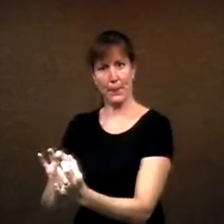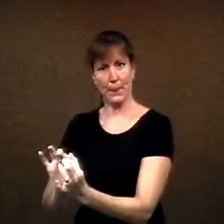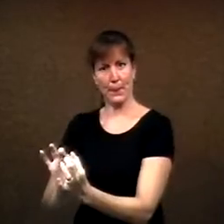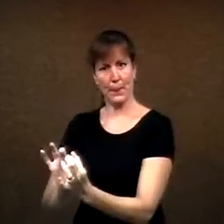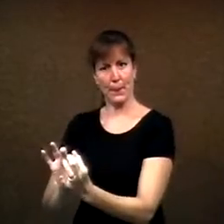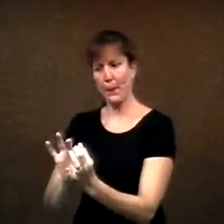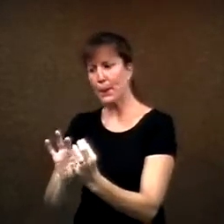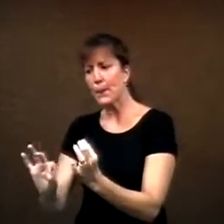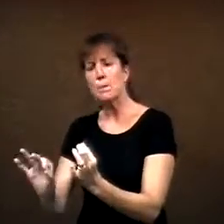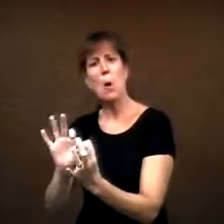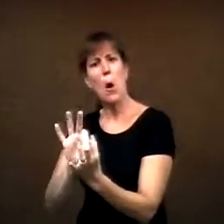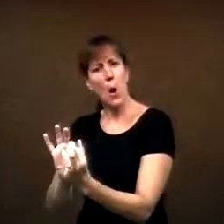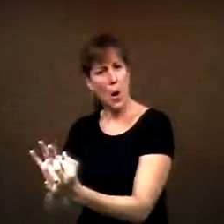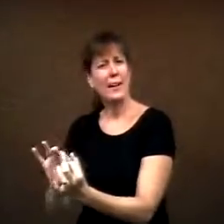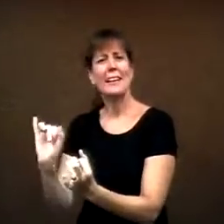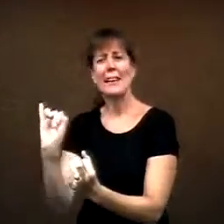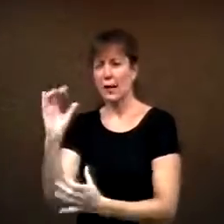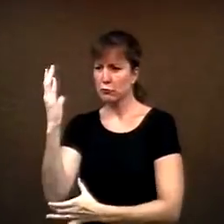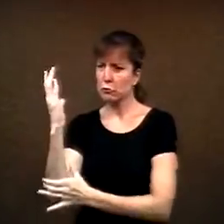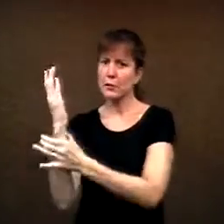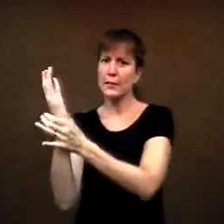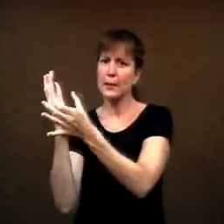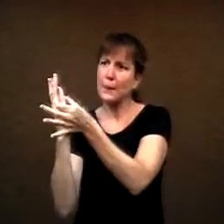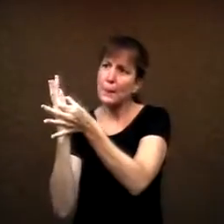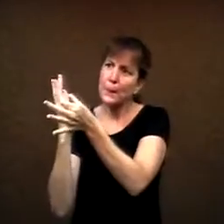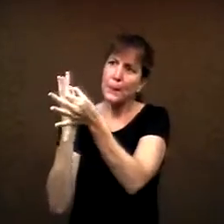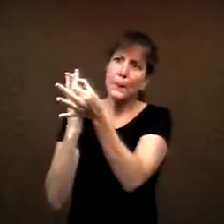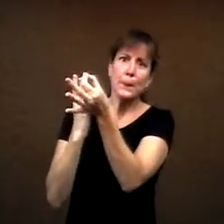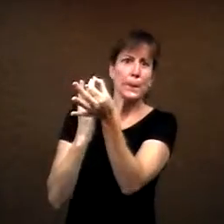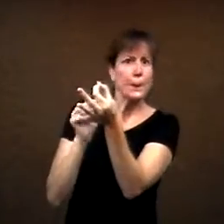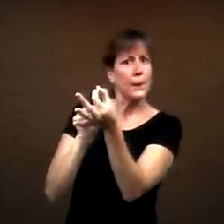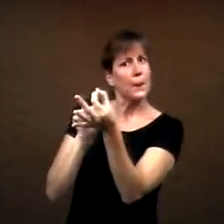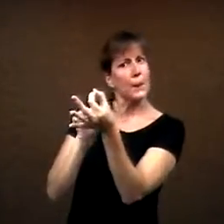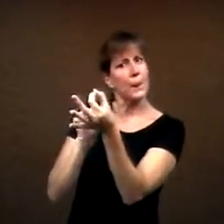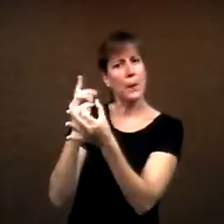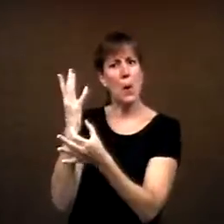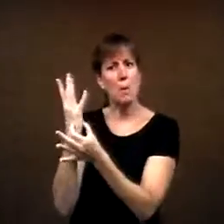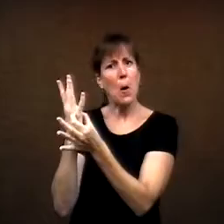like the branches of a tree, as you move up from the trunk, you get consecutively smaller and smaller.